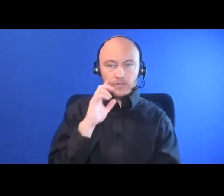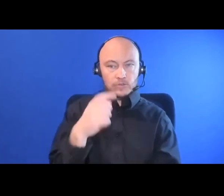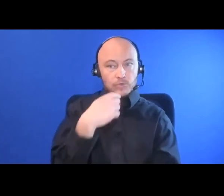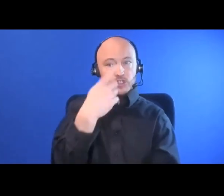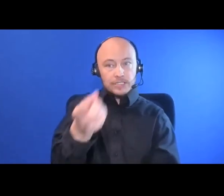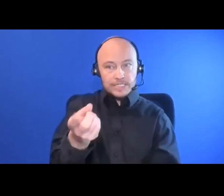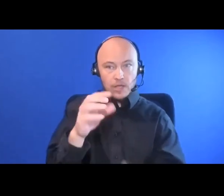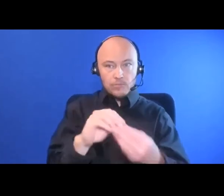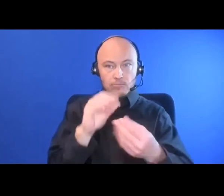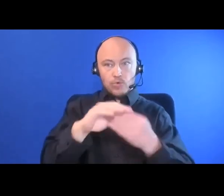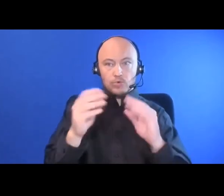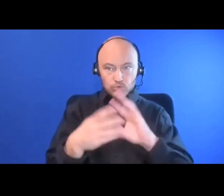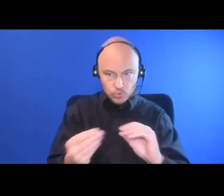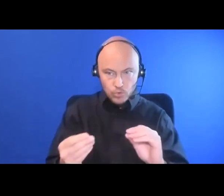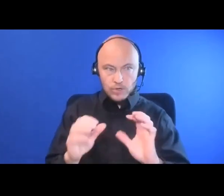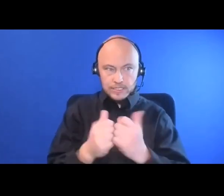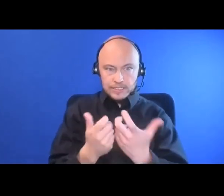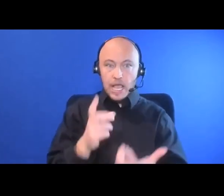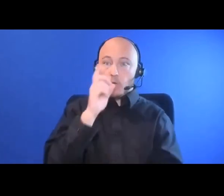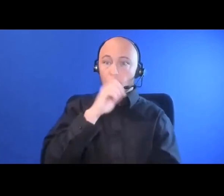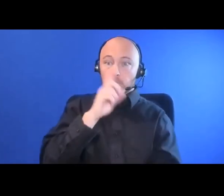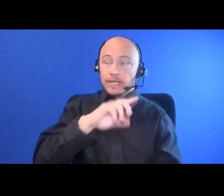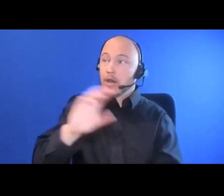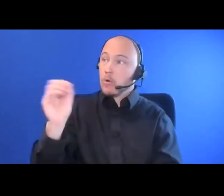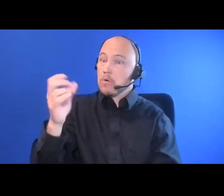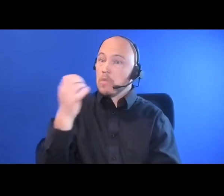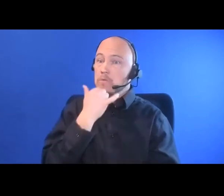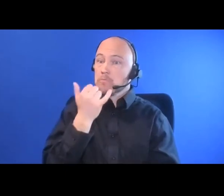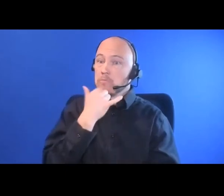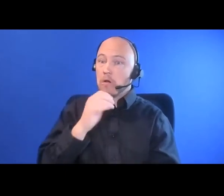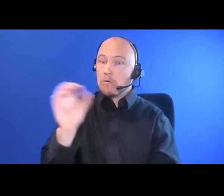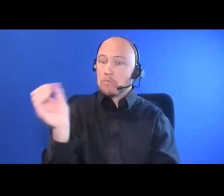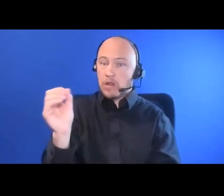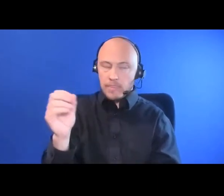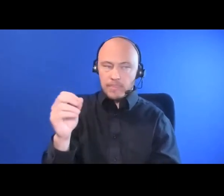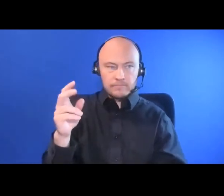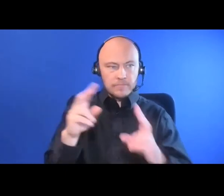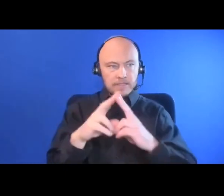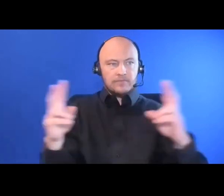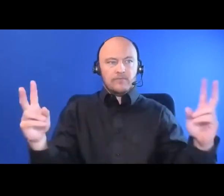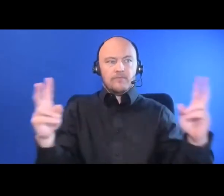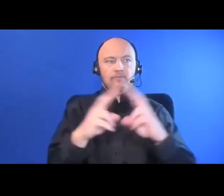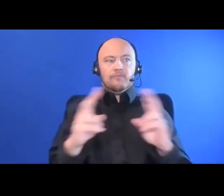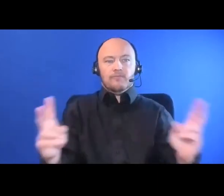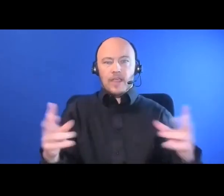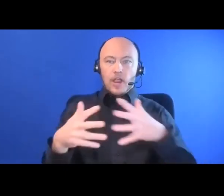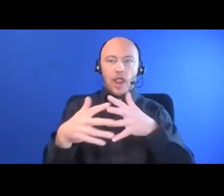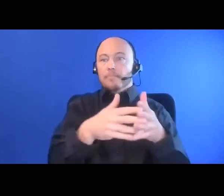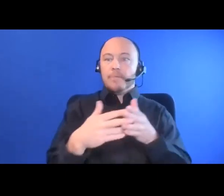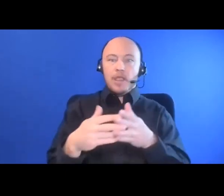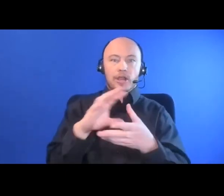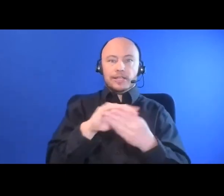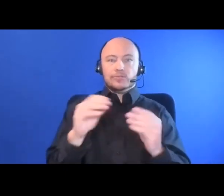about how we pretend nothing's wrong because that is very much an American story. Thank you.